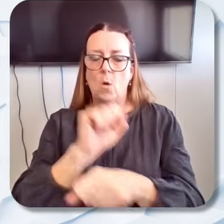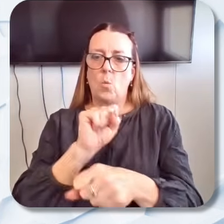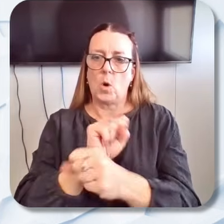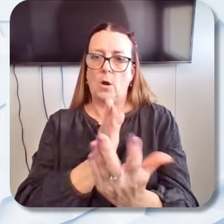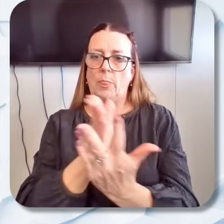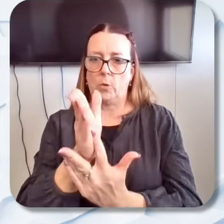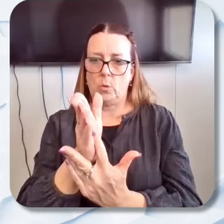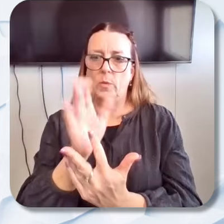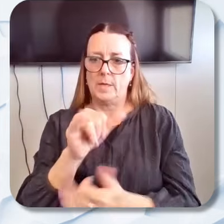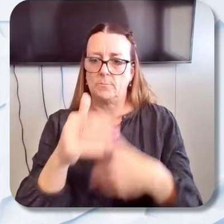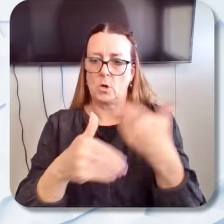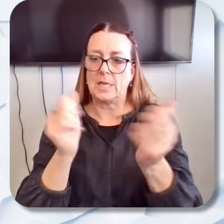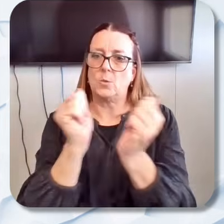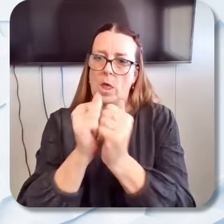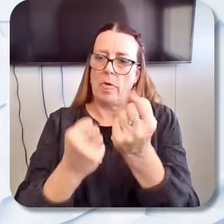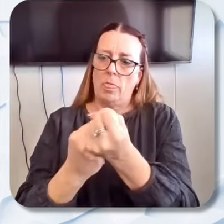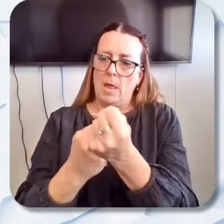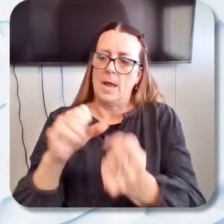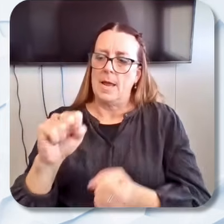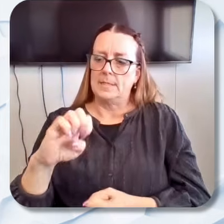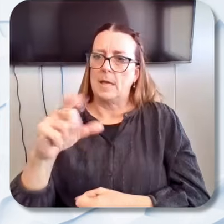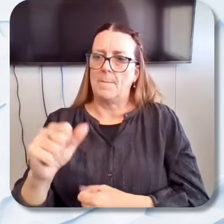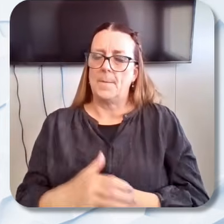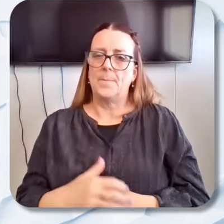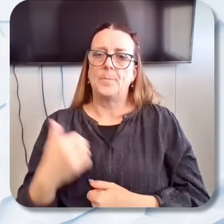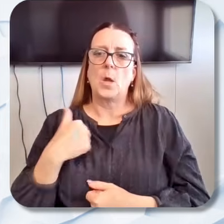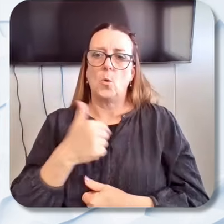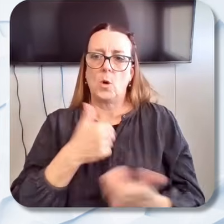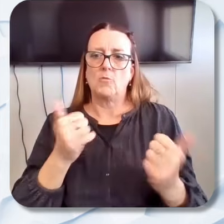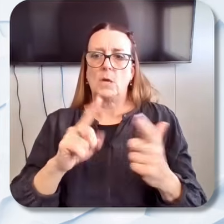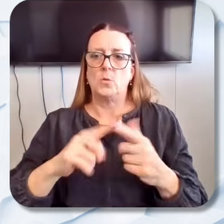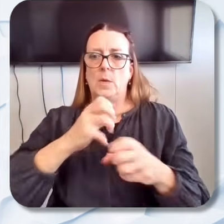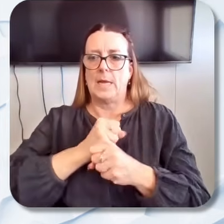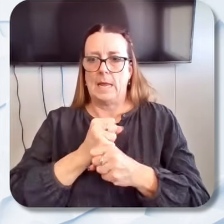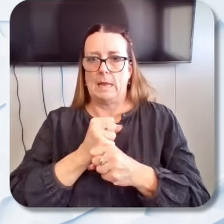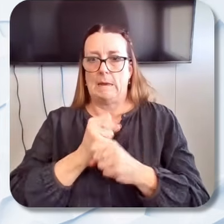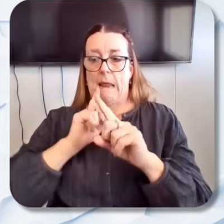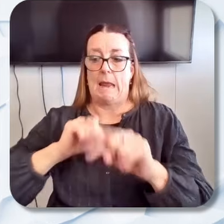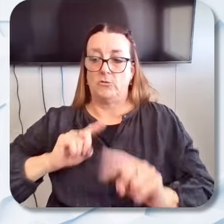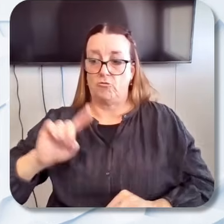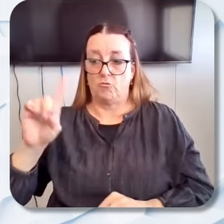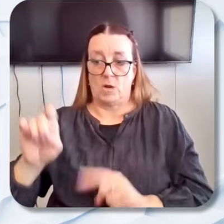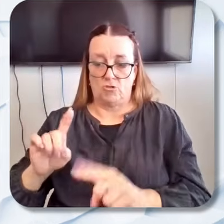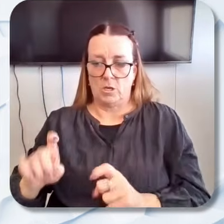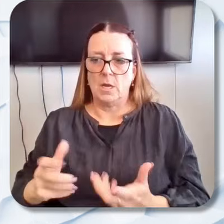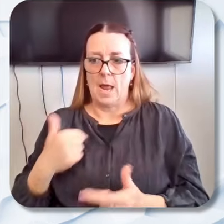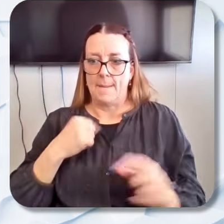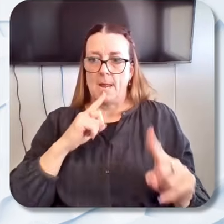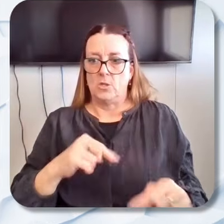I do want to let you know we're trying our best to get through a lot of the questions. I'm answering some of them verbally.